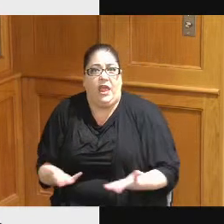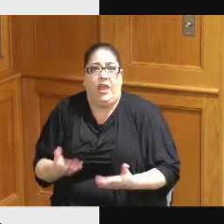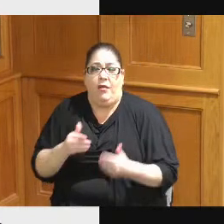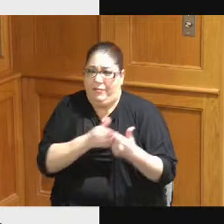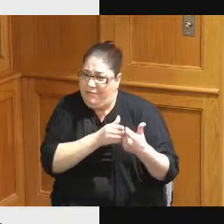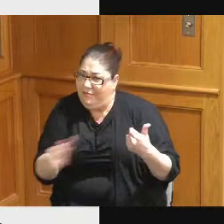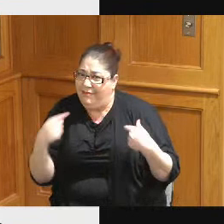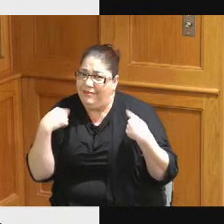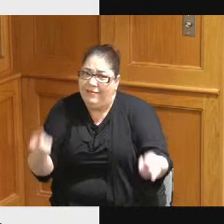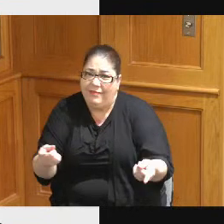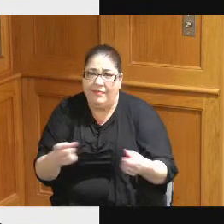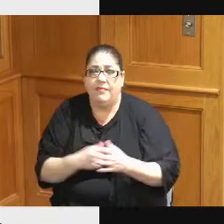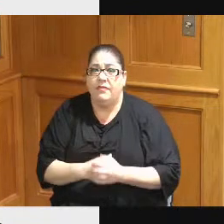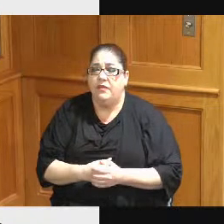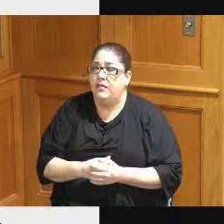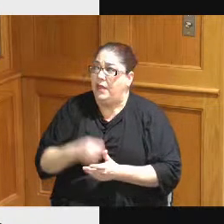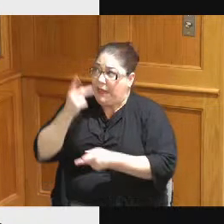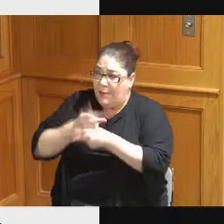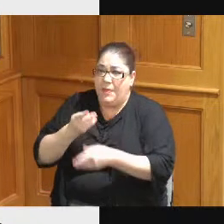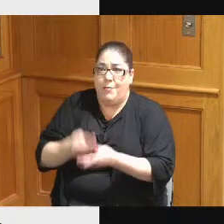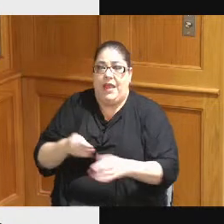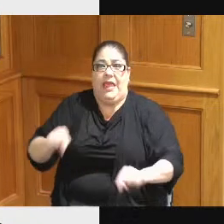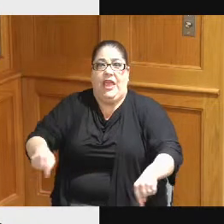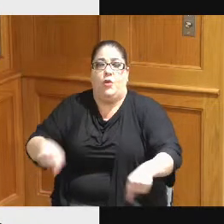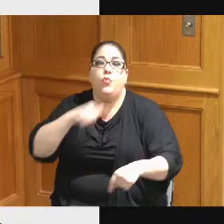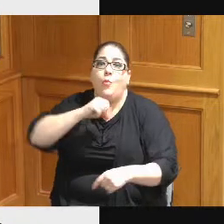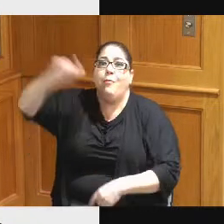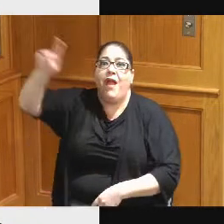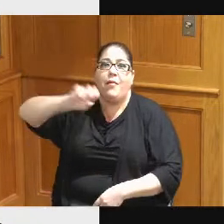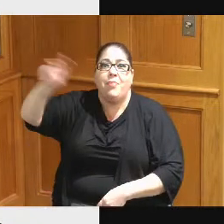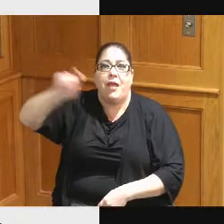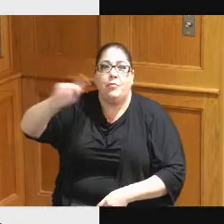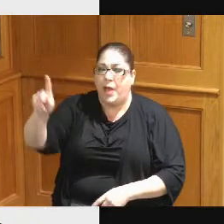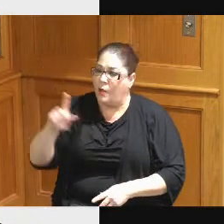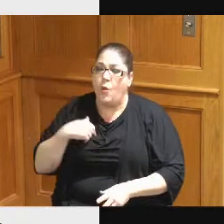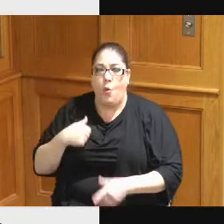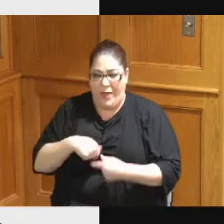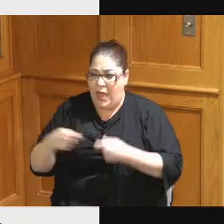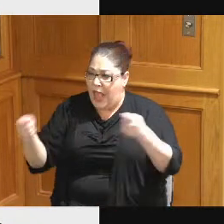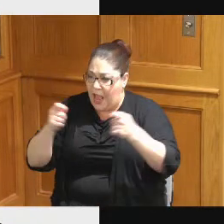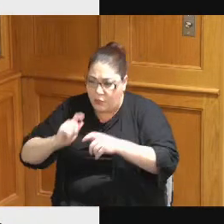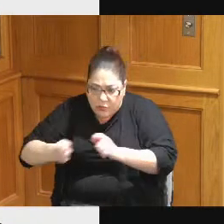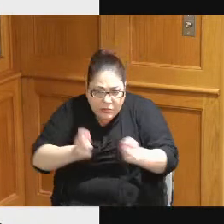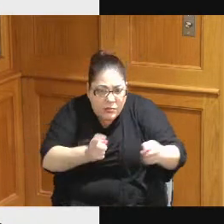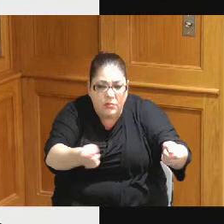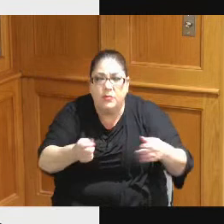year since and make sure that those dollars stay in Hamilton County to help people experiencing